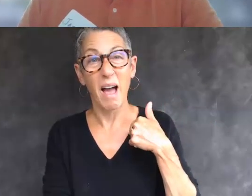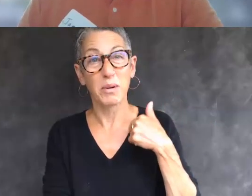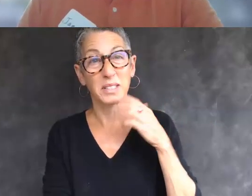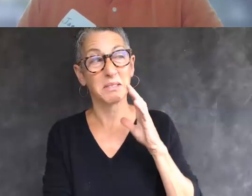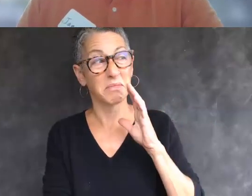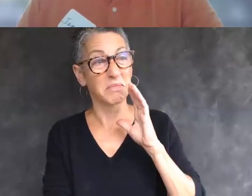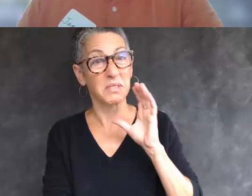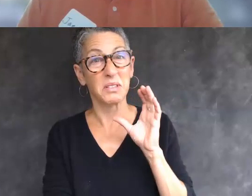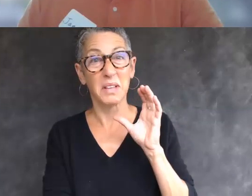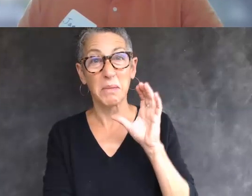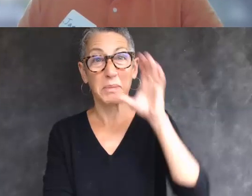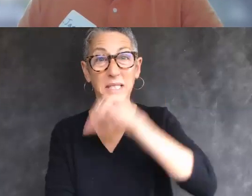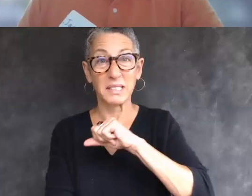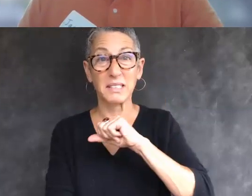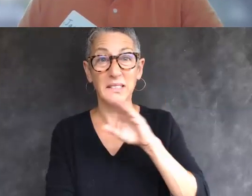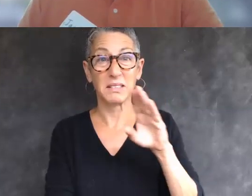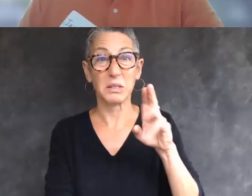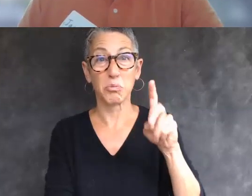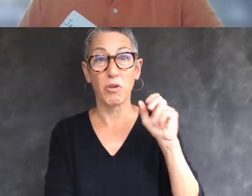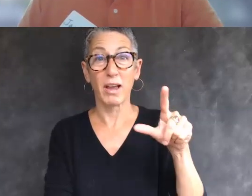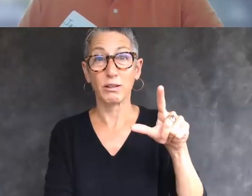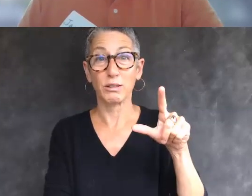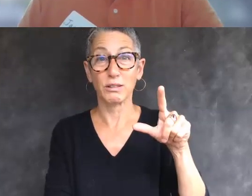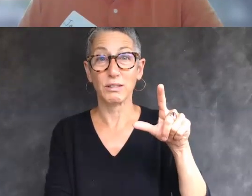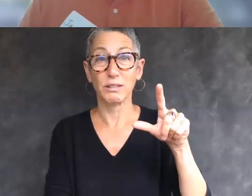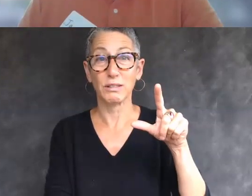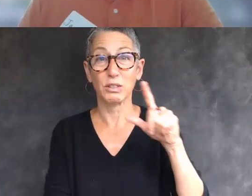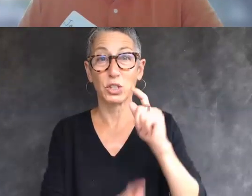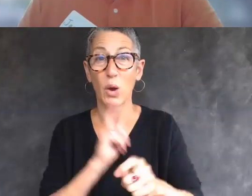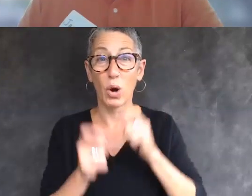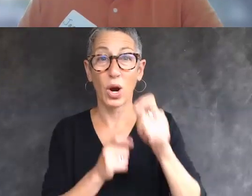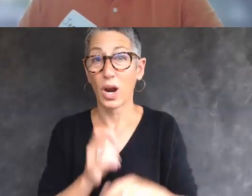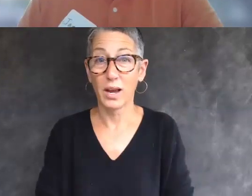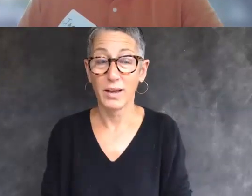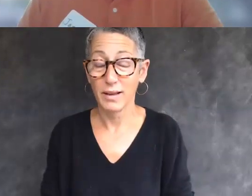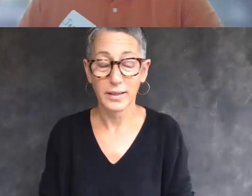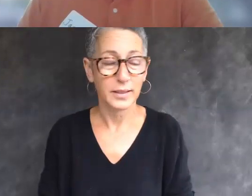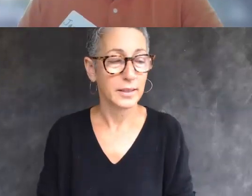And it's just like that was, you know, the same month that I got my ADHD diagnosis.